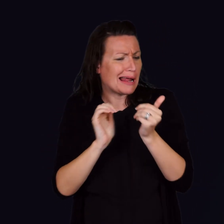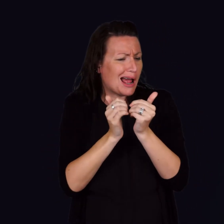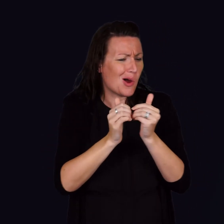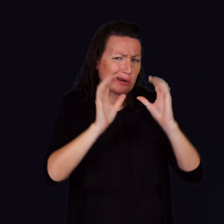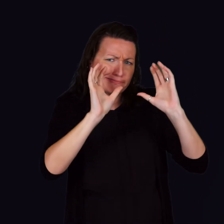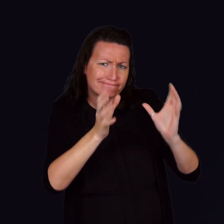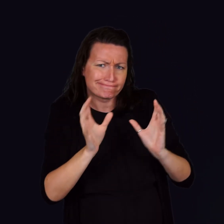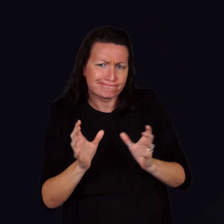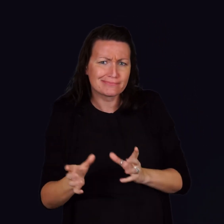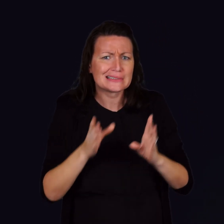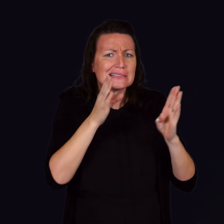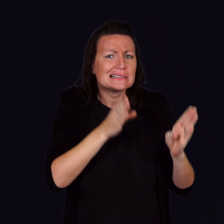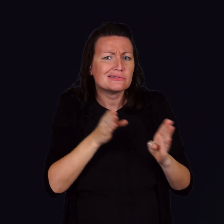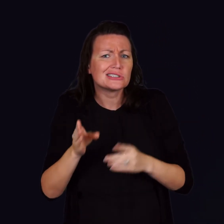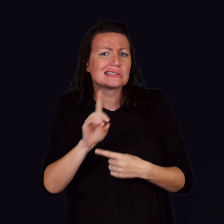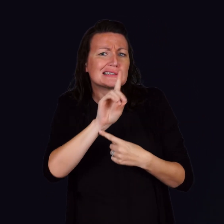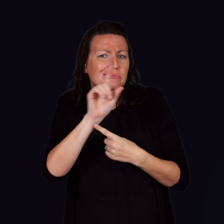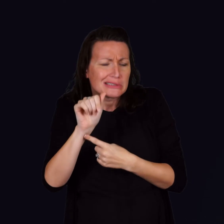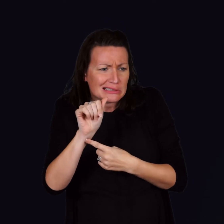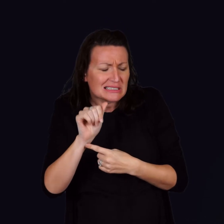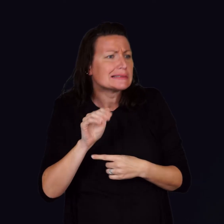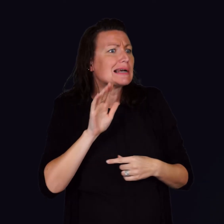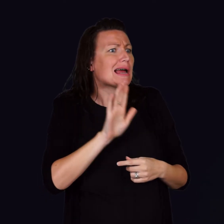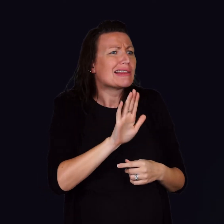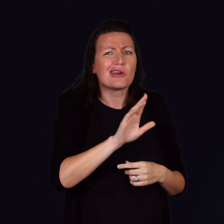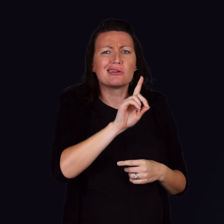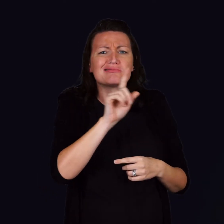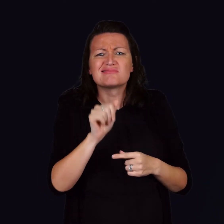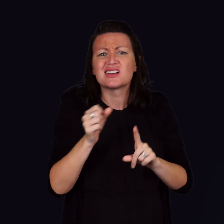that categorizes how an individual’s disability